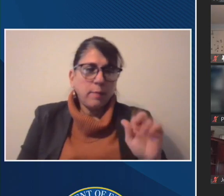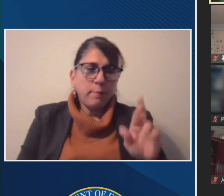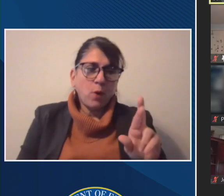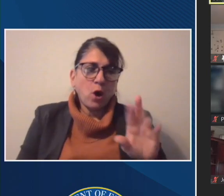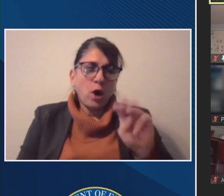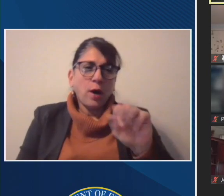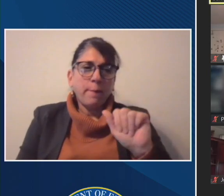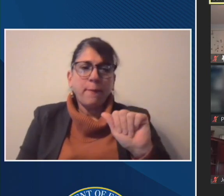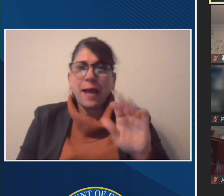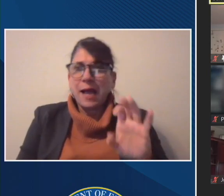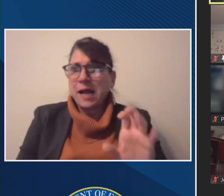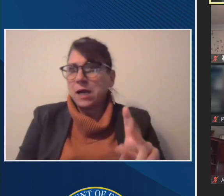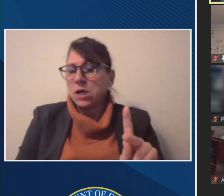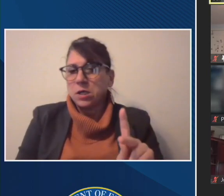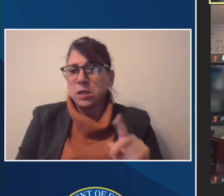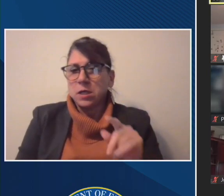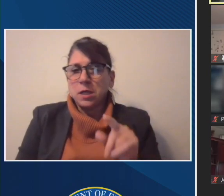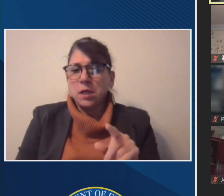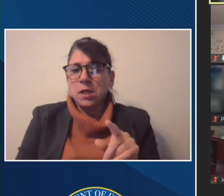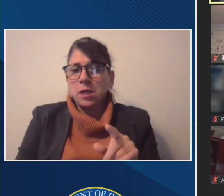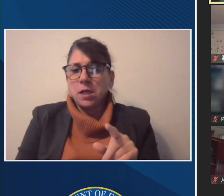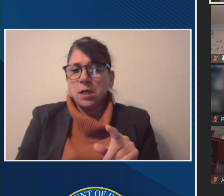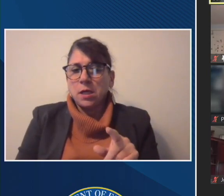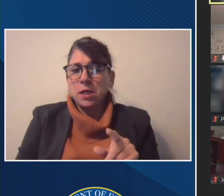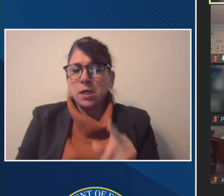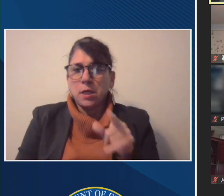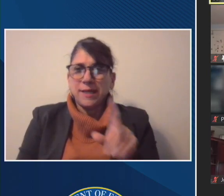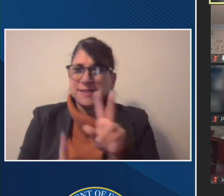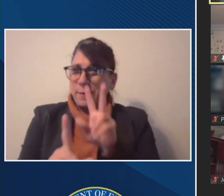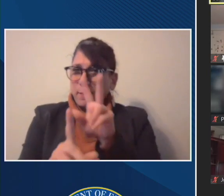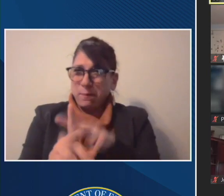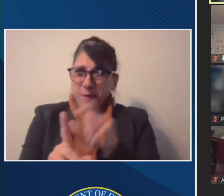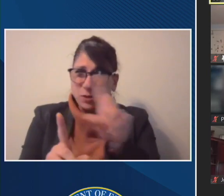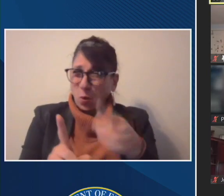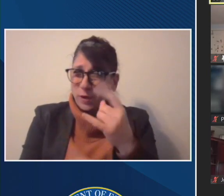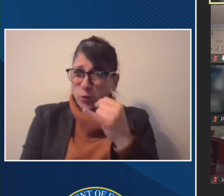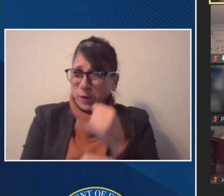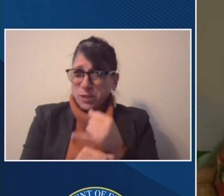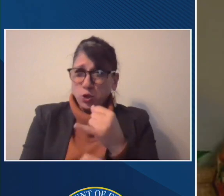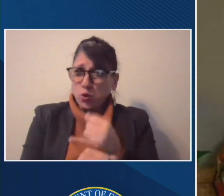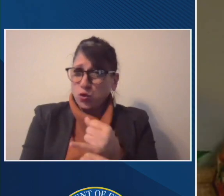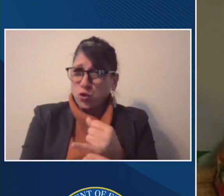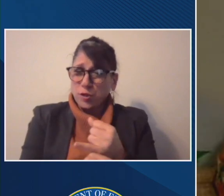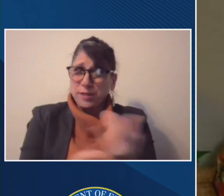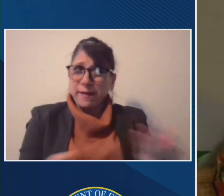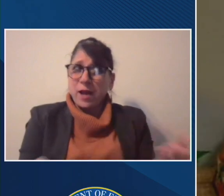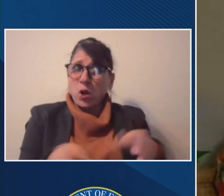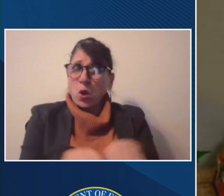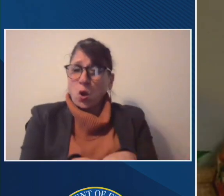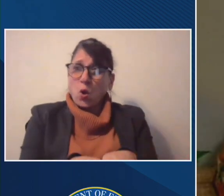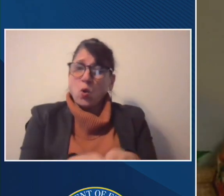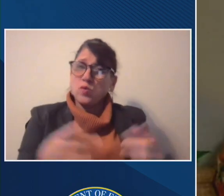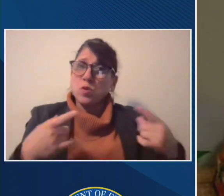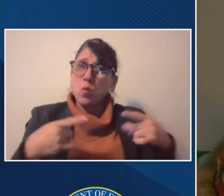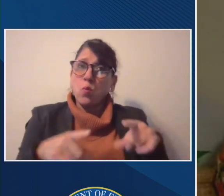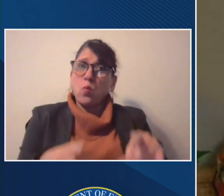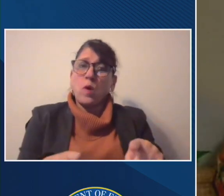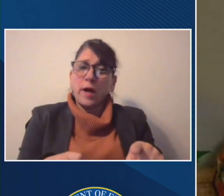This applies only to institutions that close while they're on HTM2, on heightened